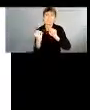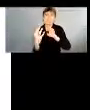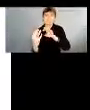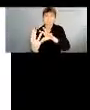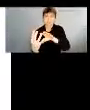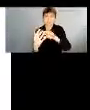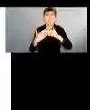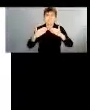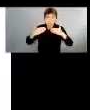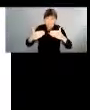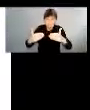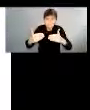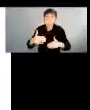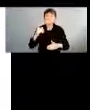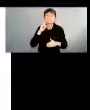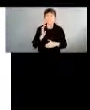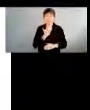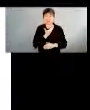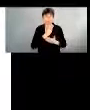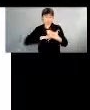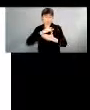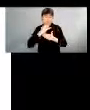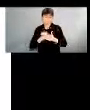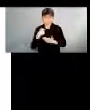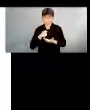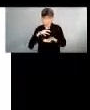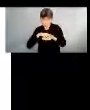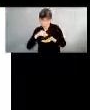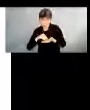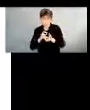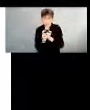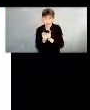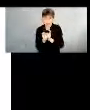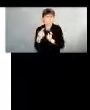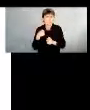to learn and adjust. It isn't about doing everything perfectly or doing something because